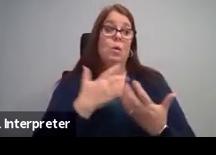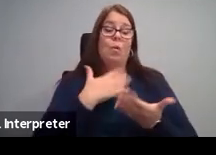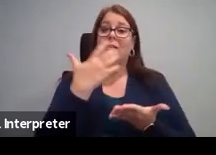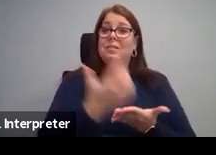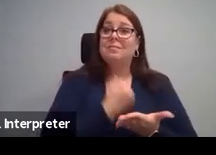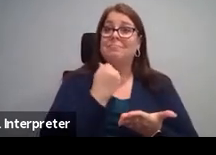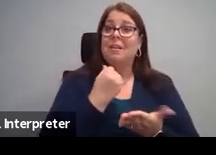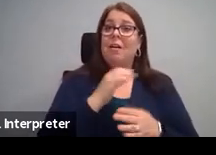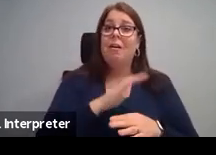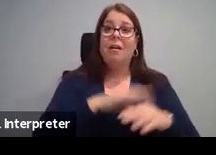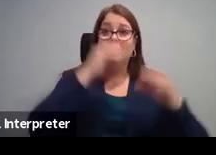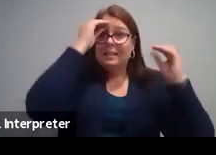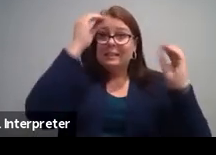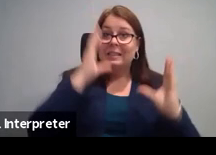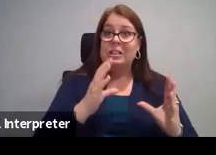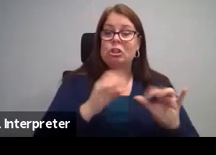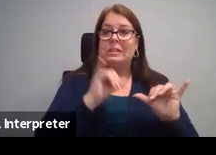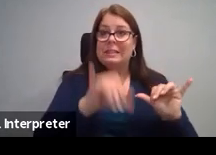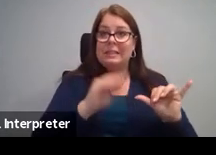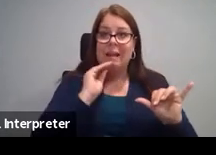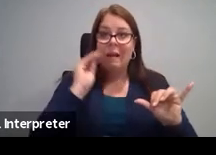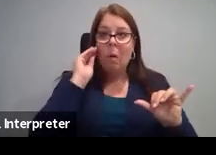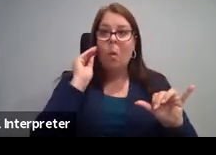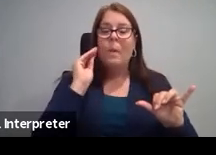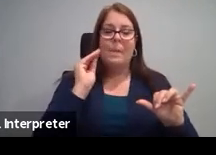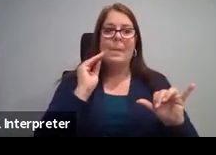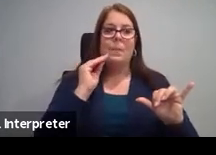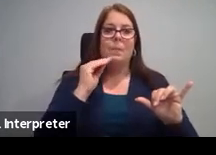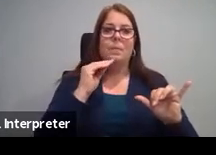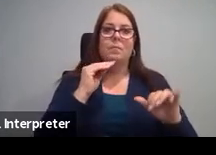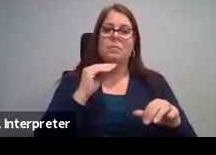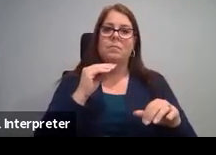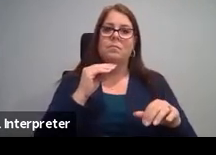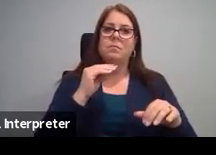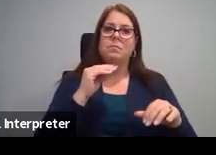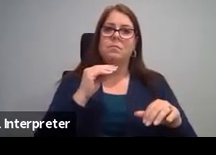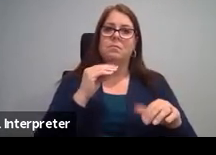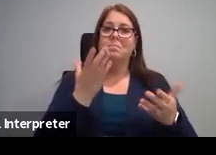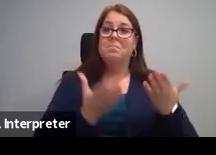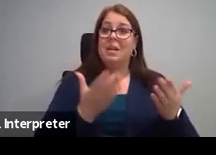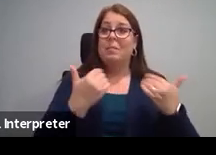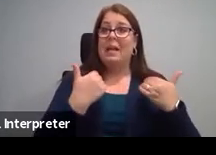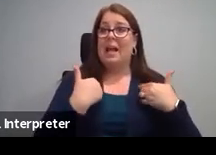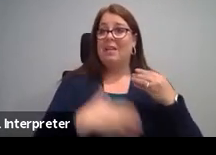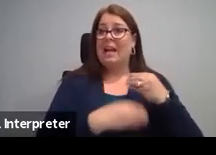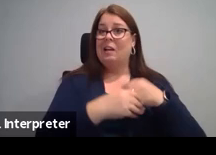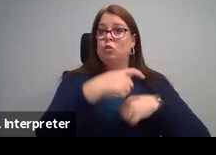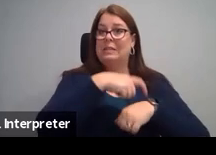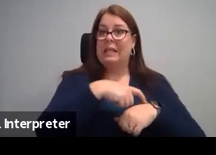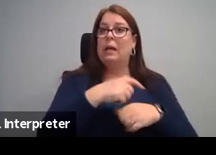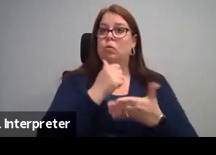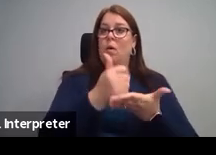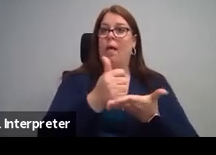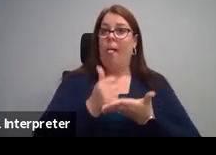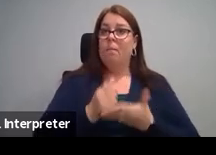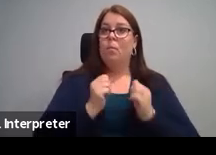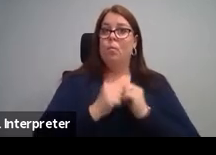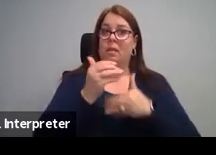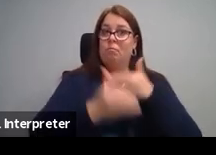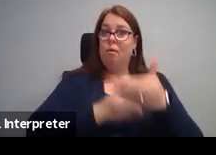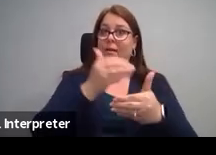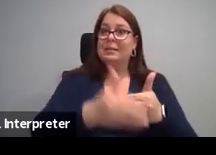Laurie Arnold: Teachers, you know, being home and you know being a little restricting activities, maybe having some time to put into this process and as well as having an instructional coordinator who could